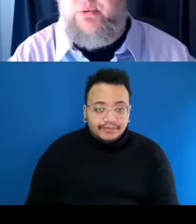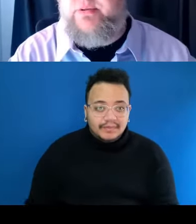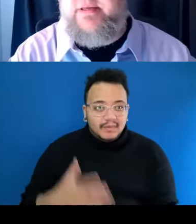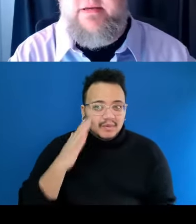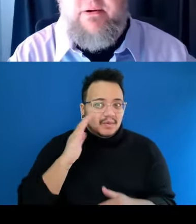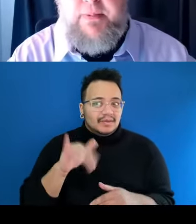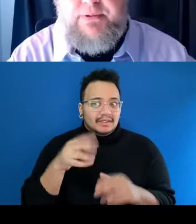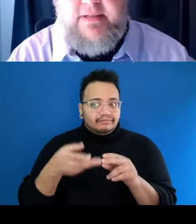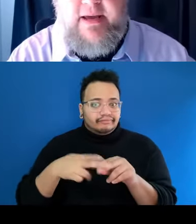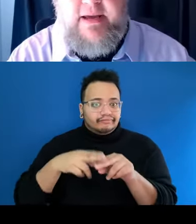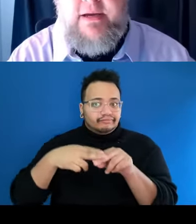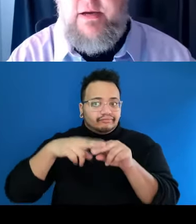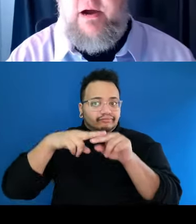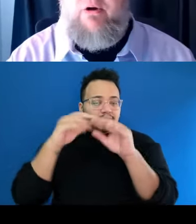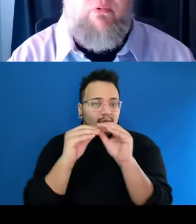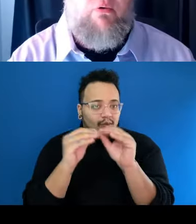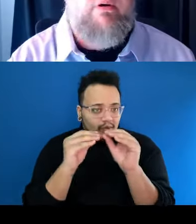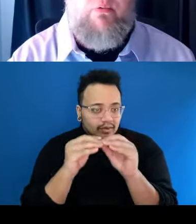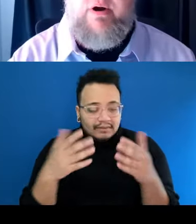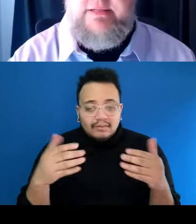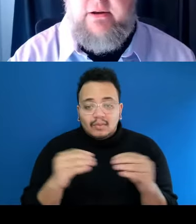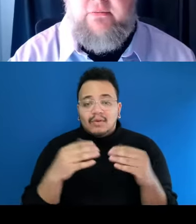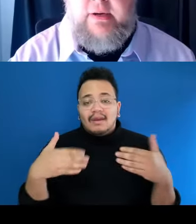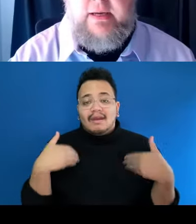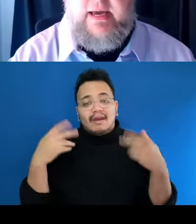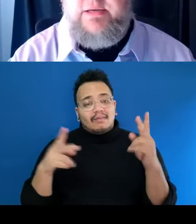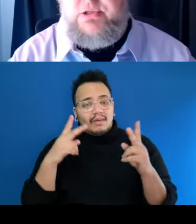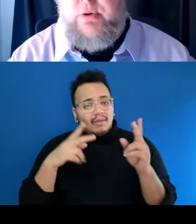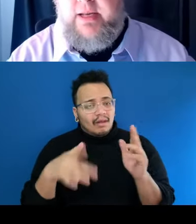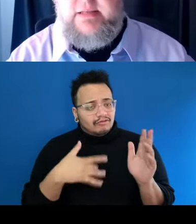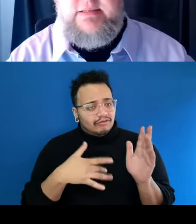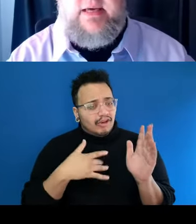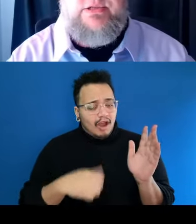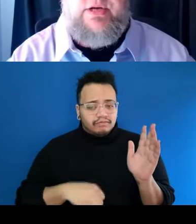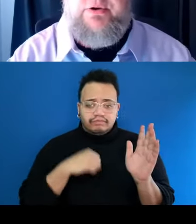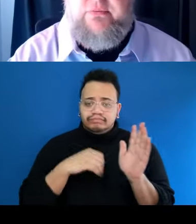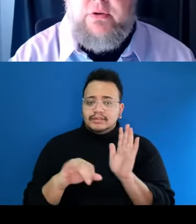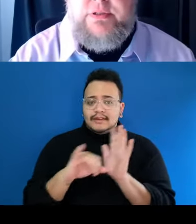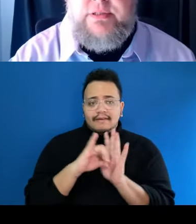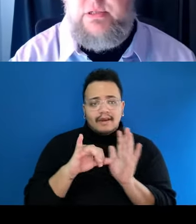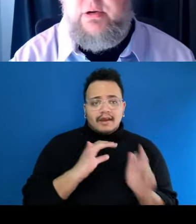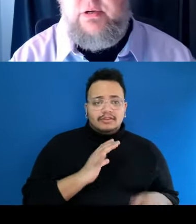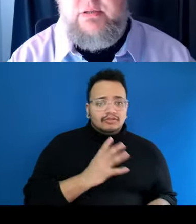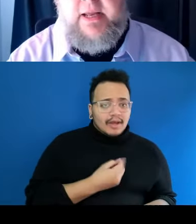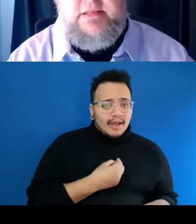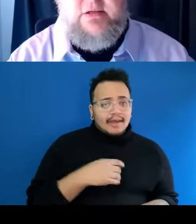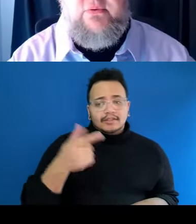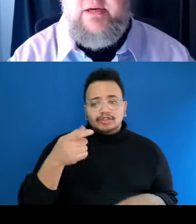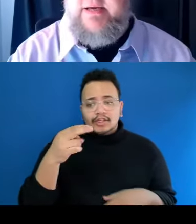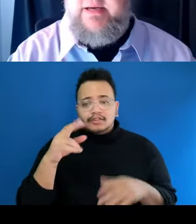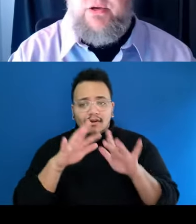So, the young people today are more and more identifying as trans, as gender diverse, as gender expansive.